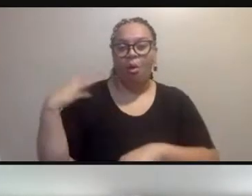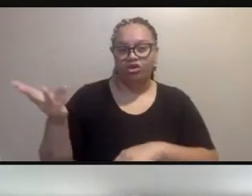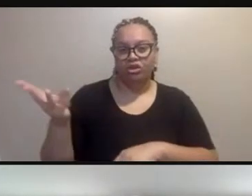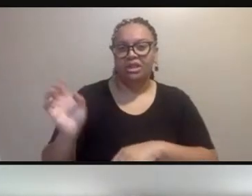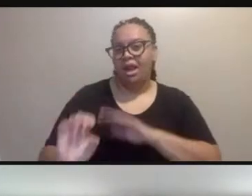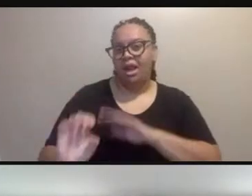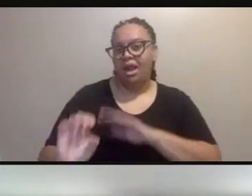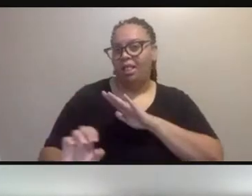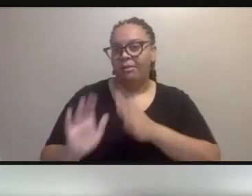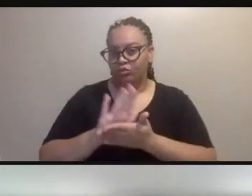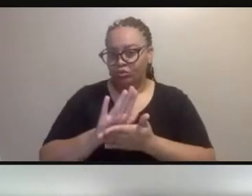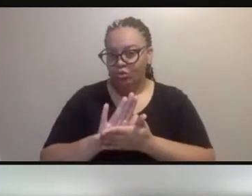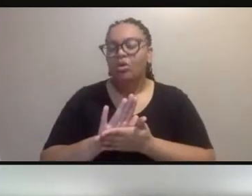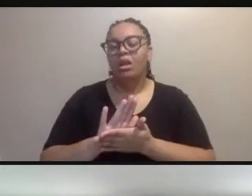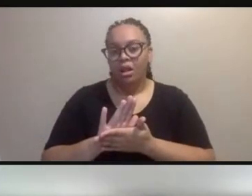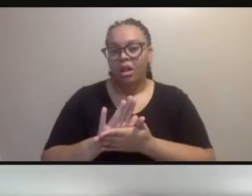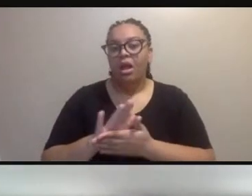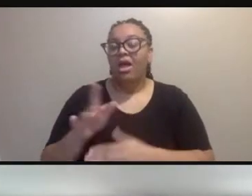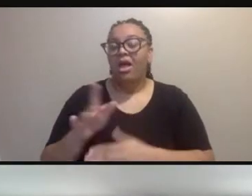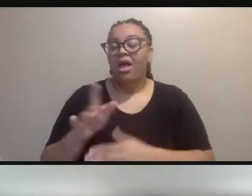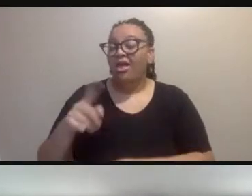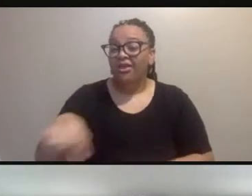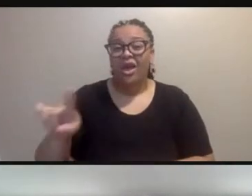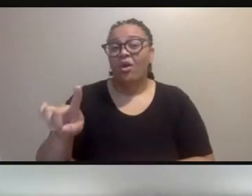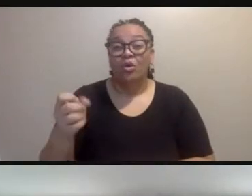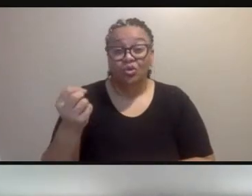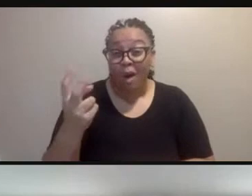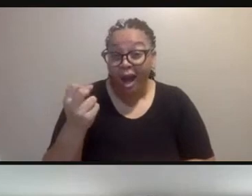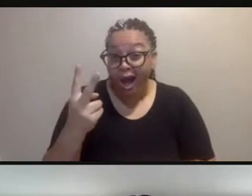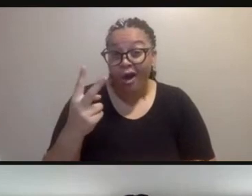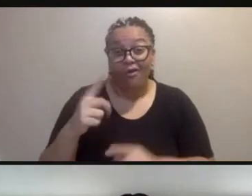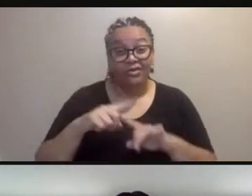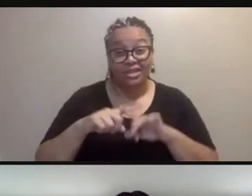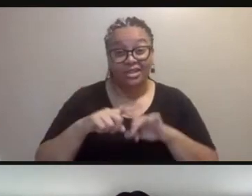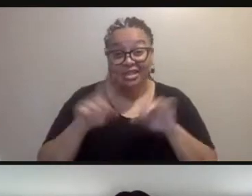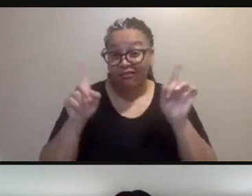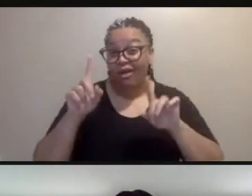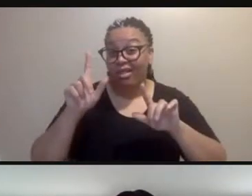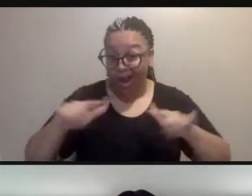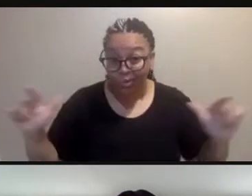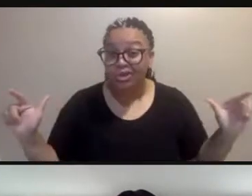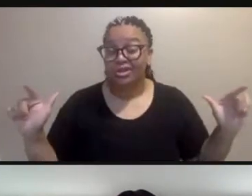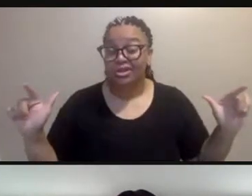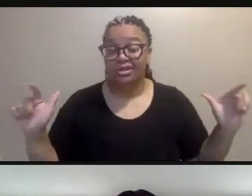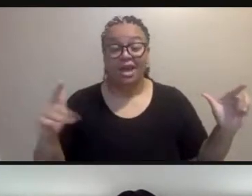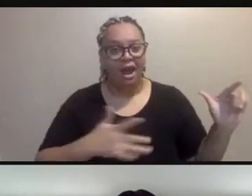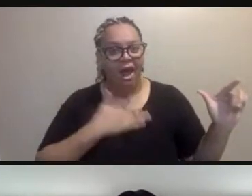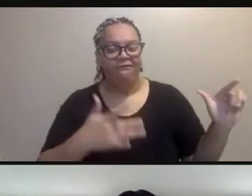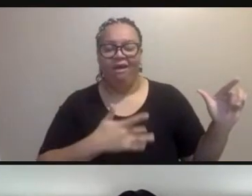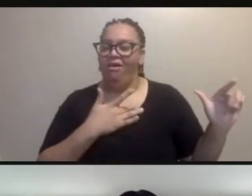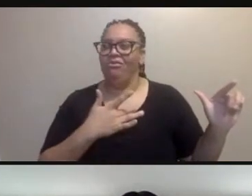BUT WHEN I CAME TO I WAS MY I